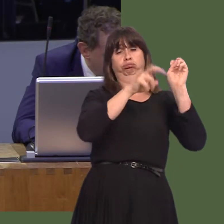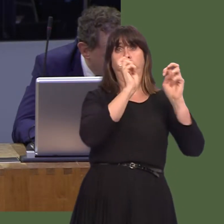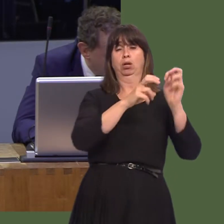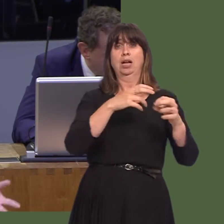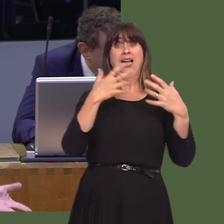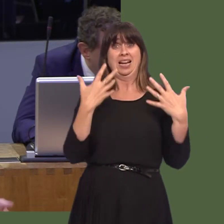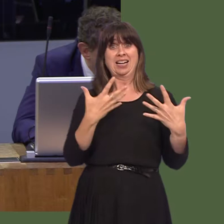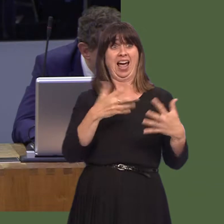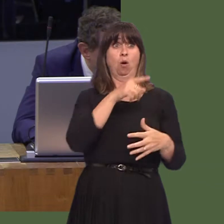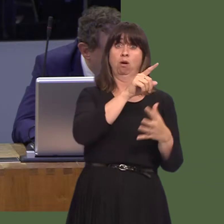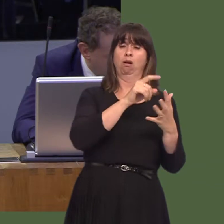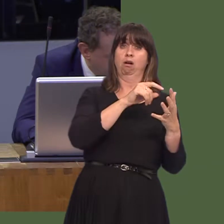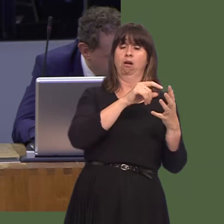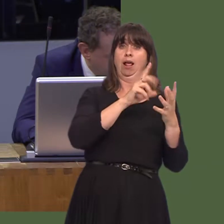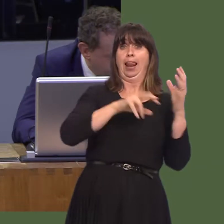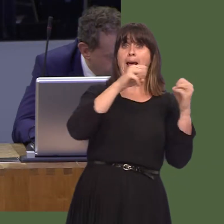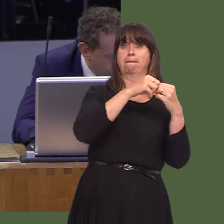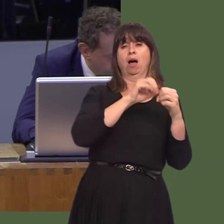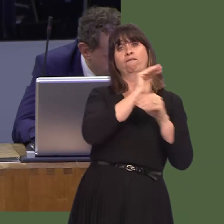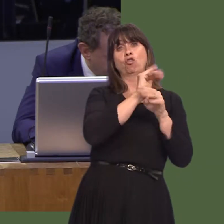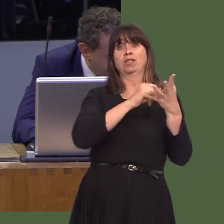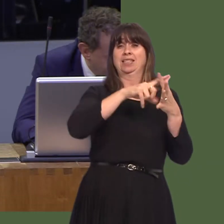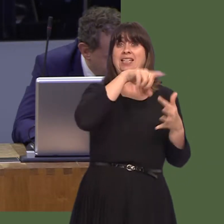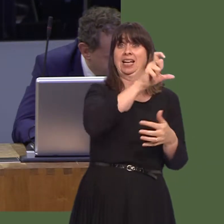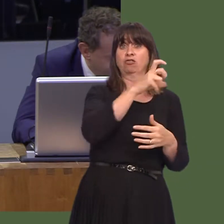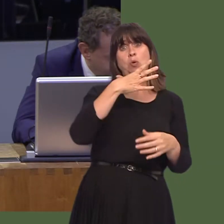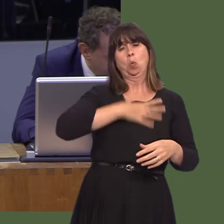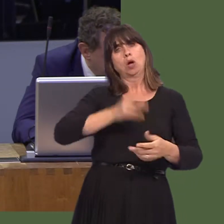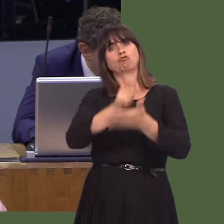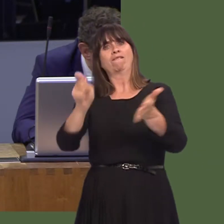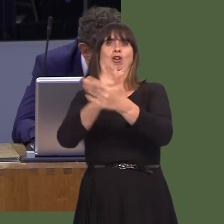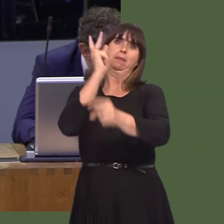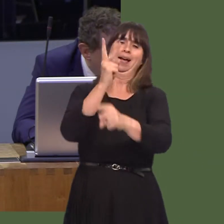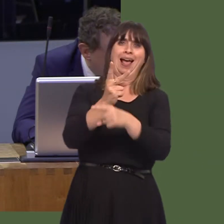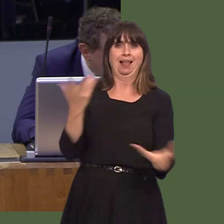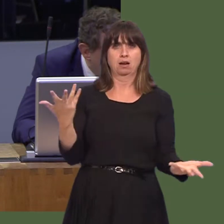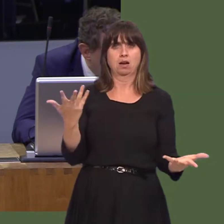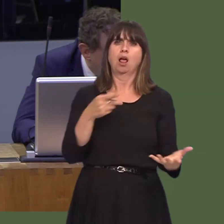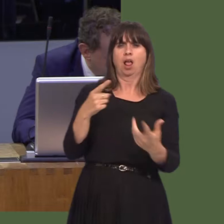is now calling for a second Brexit referendum, seemingly influenced by key members of the Unite union.